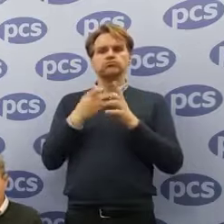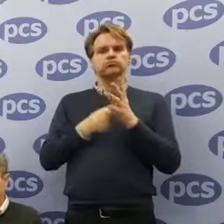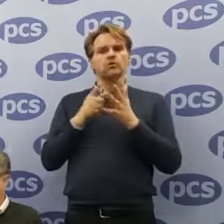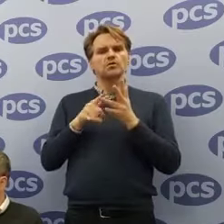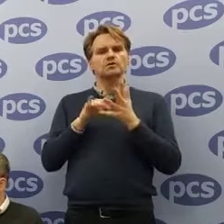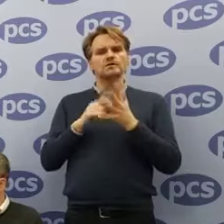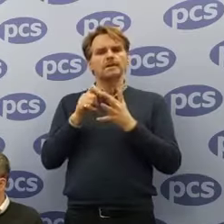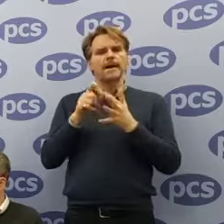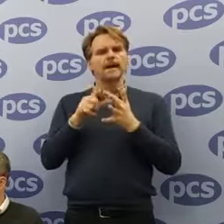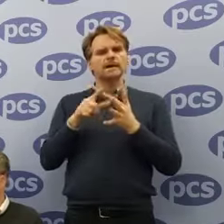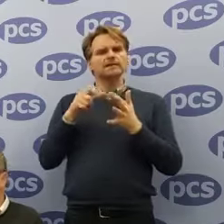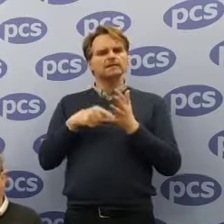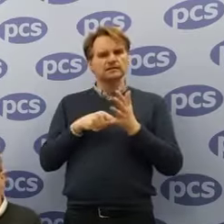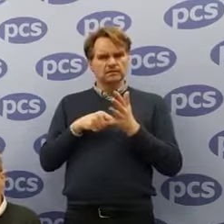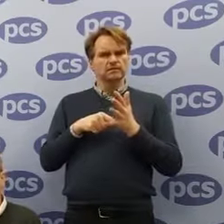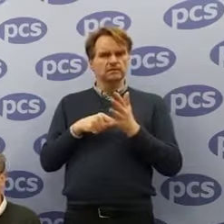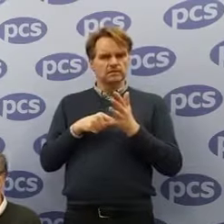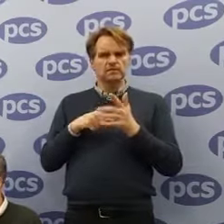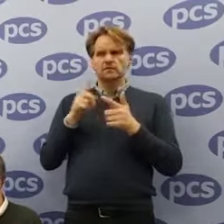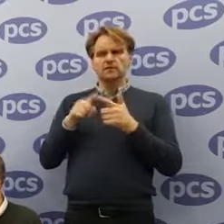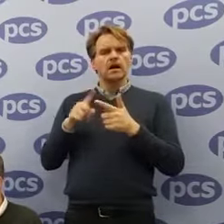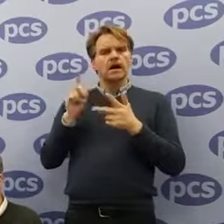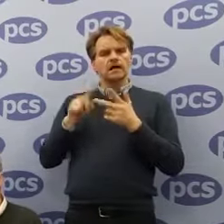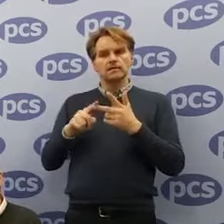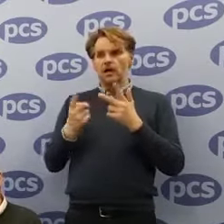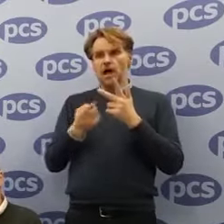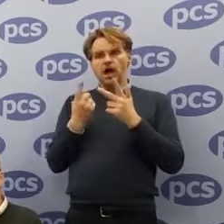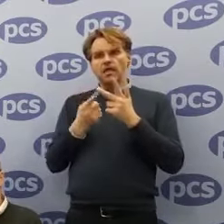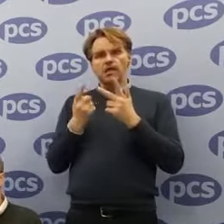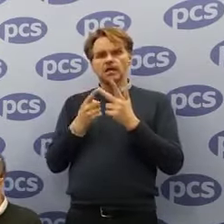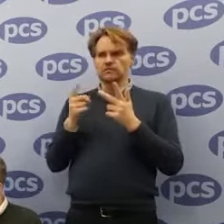that's the three big civil service unions in unity and we're meeting the